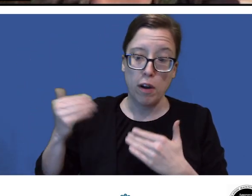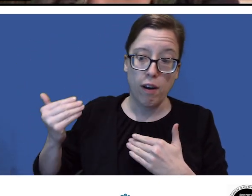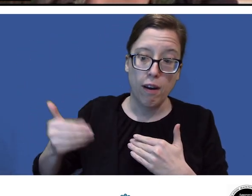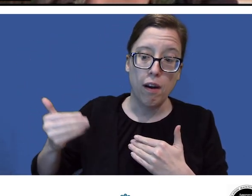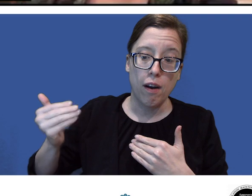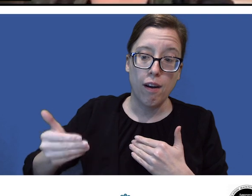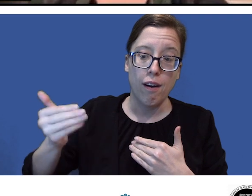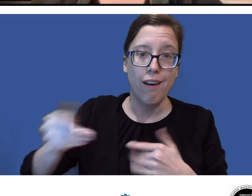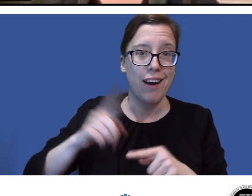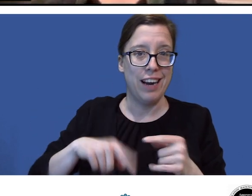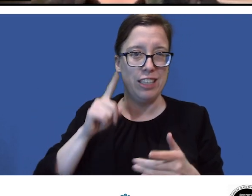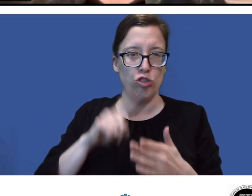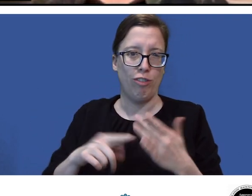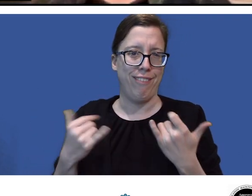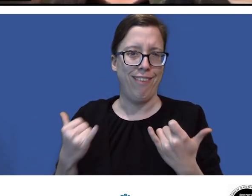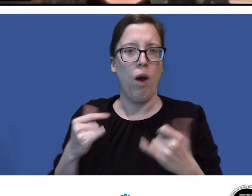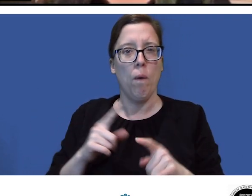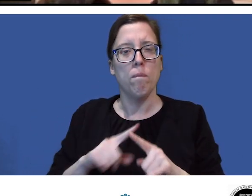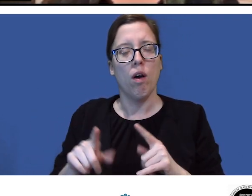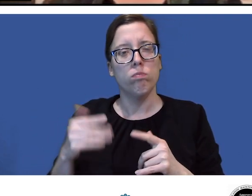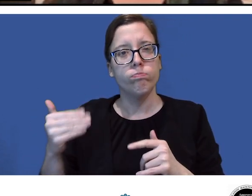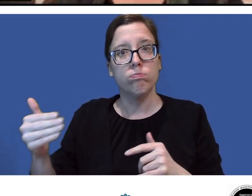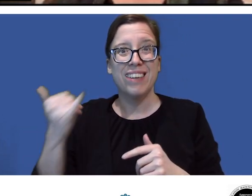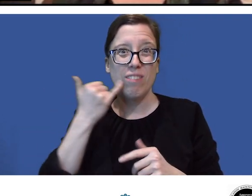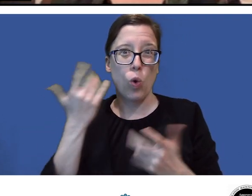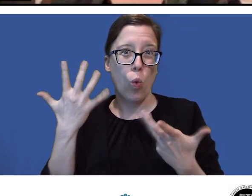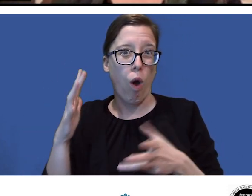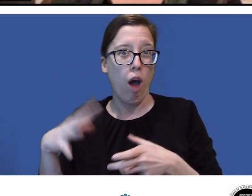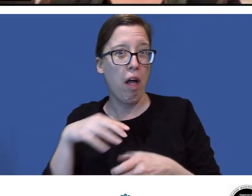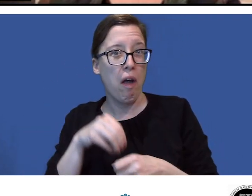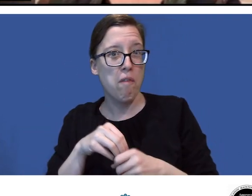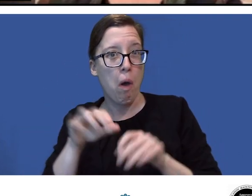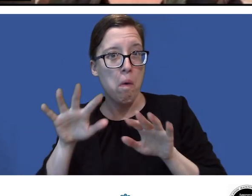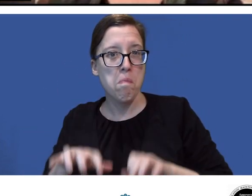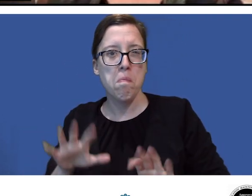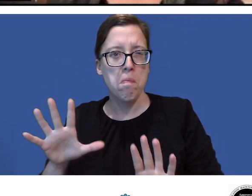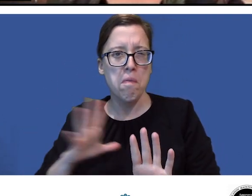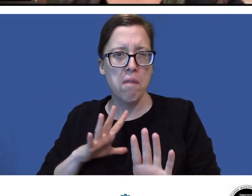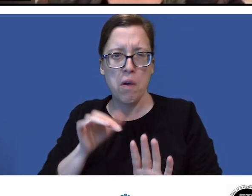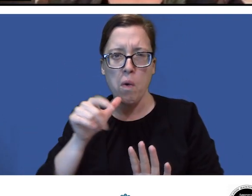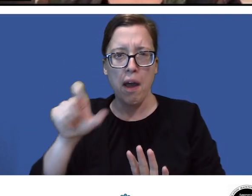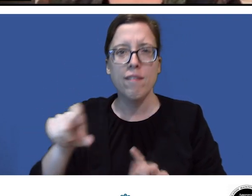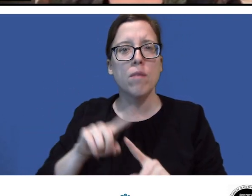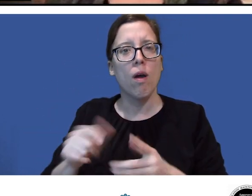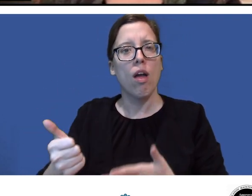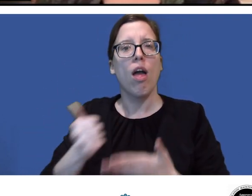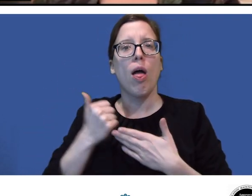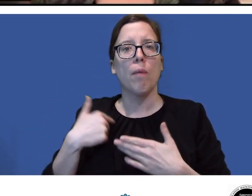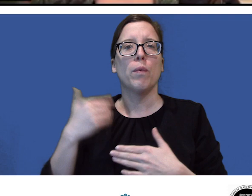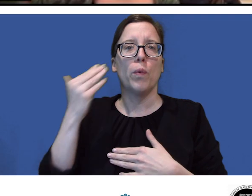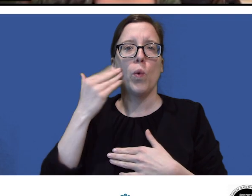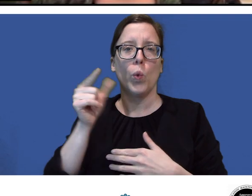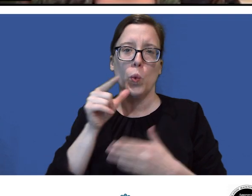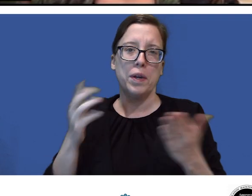check it right now. But just... If you don't want to play, you don't want to do it, you don't have to, but it would help me a lot, so thank you